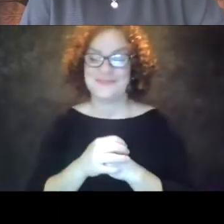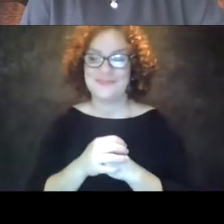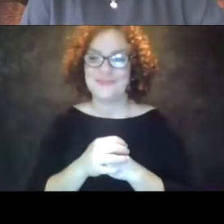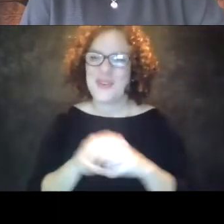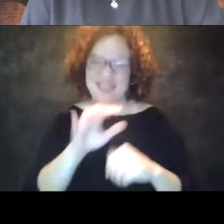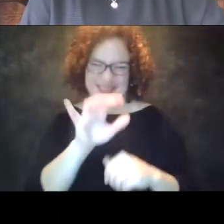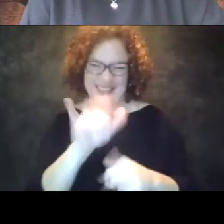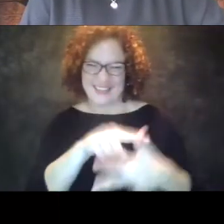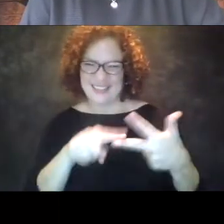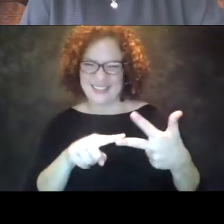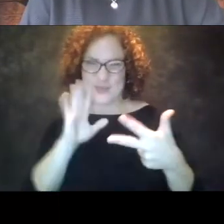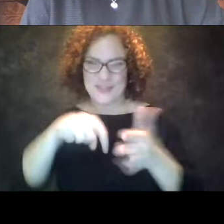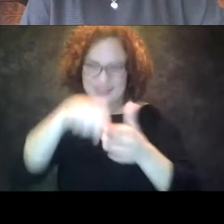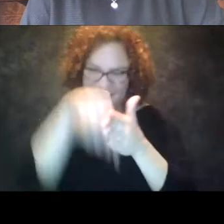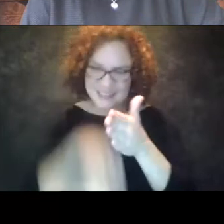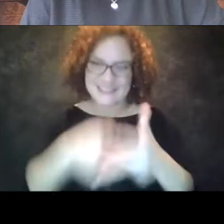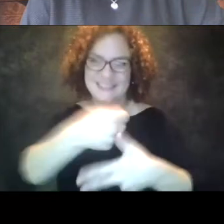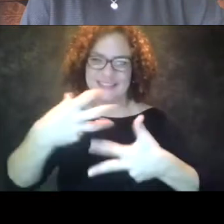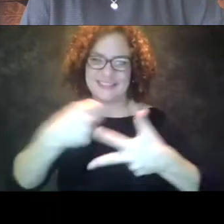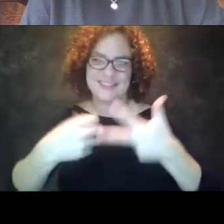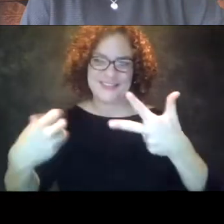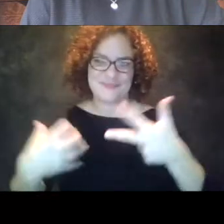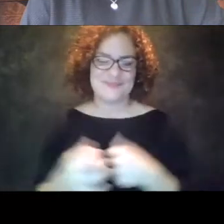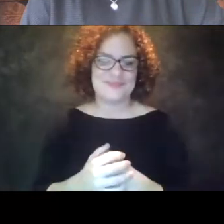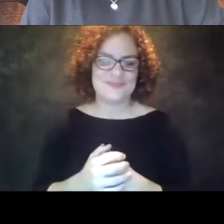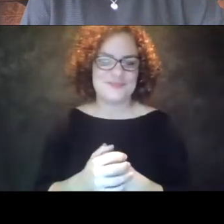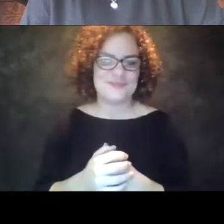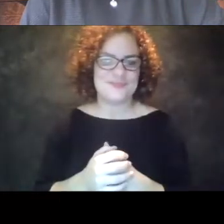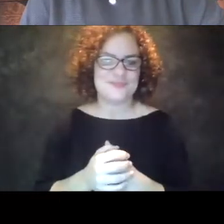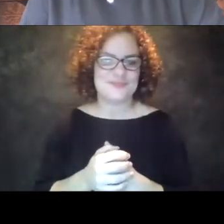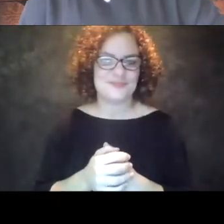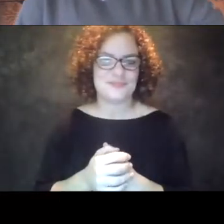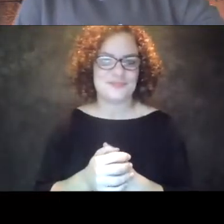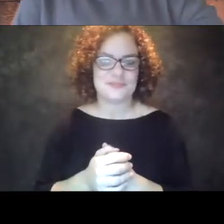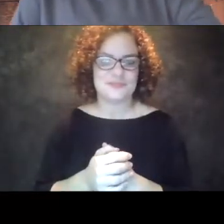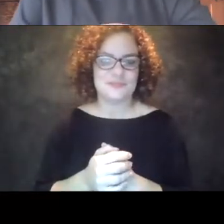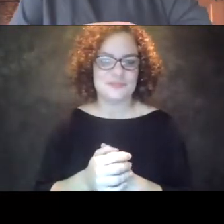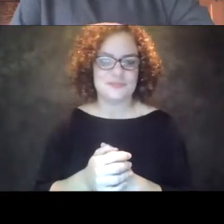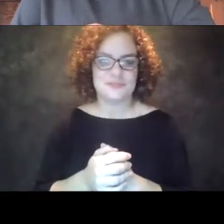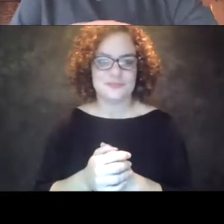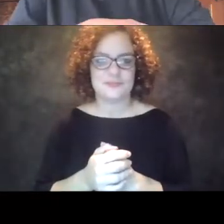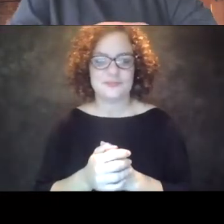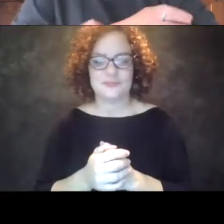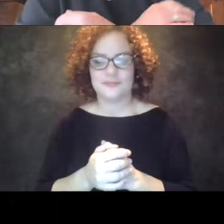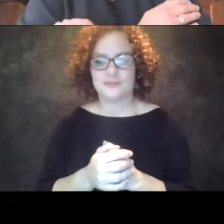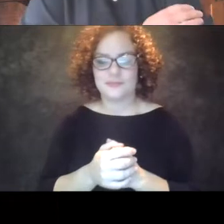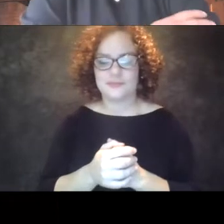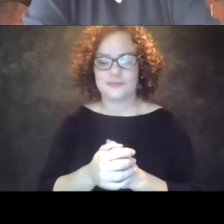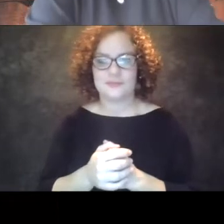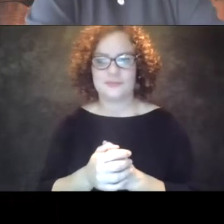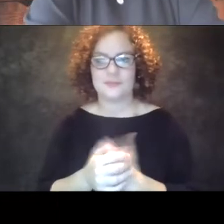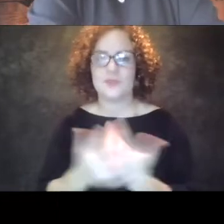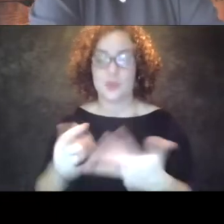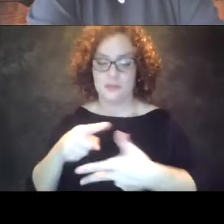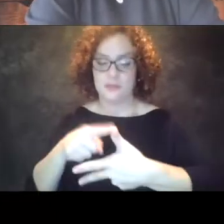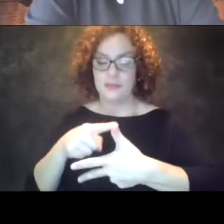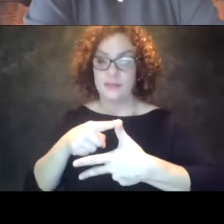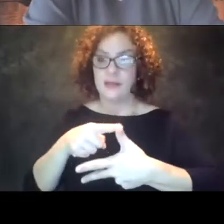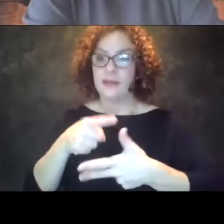little deeper. Now these three areas. And so in terms of expanding opportunities, the